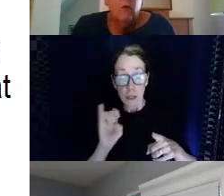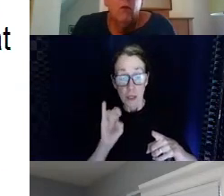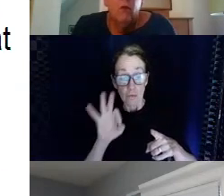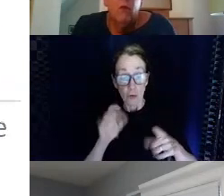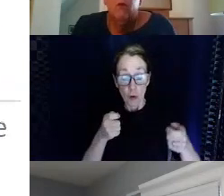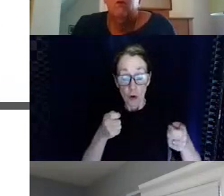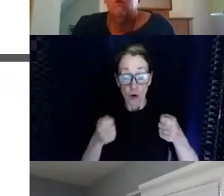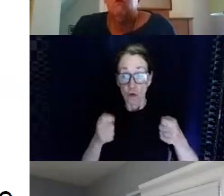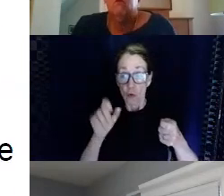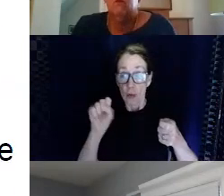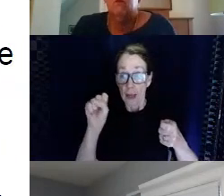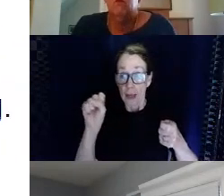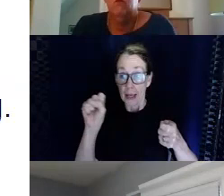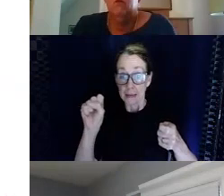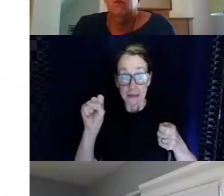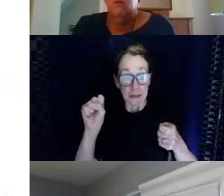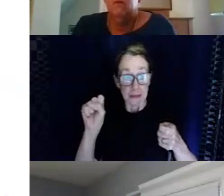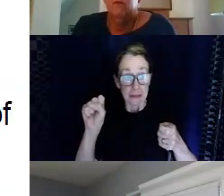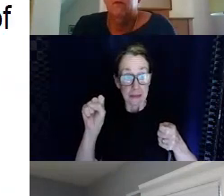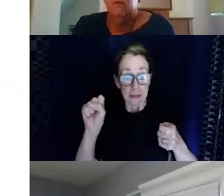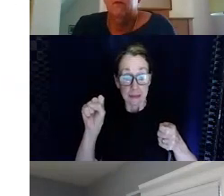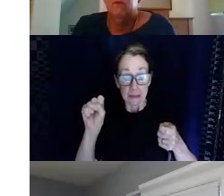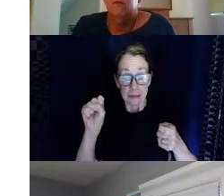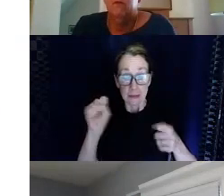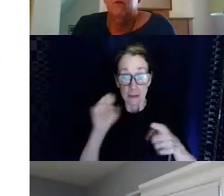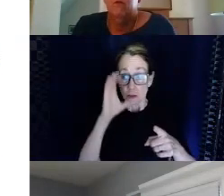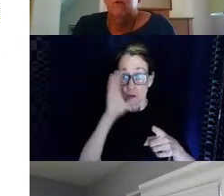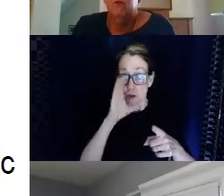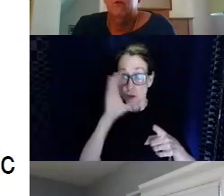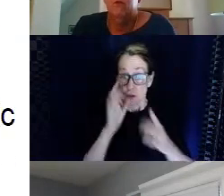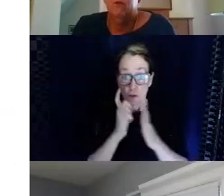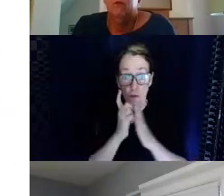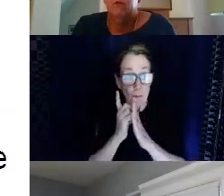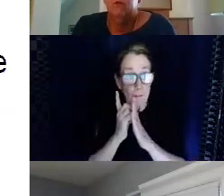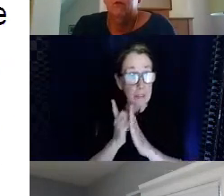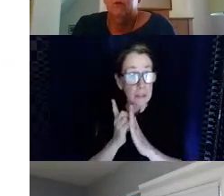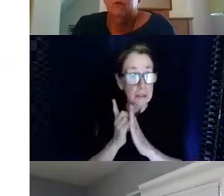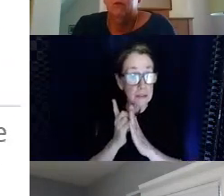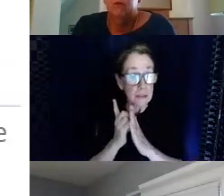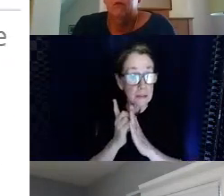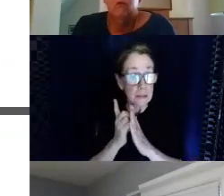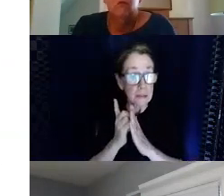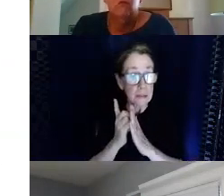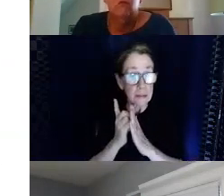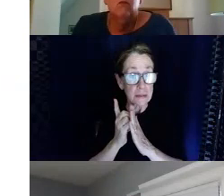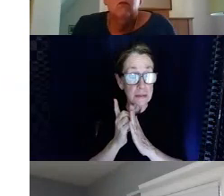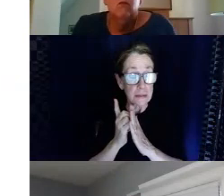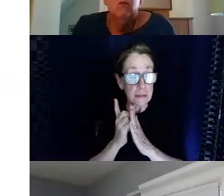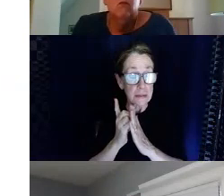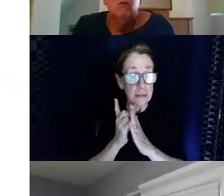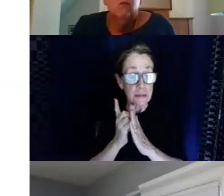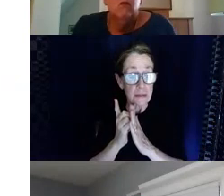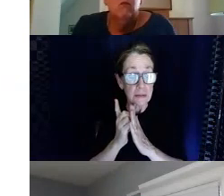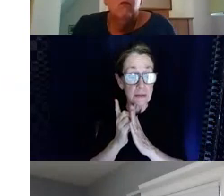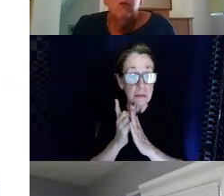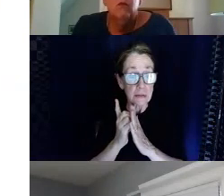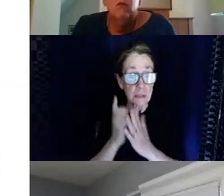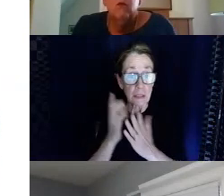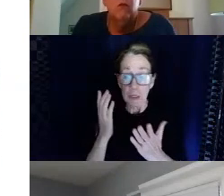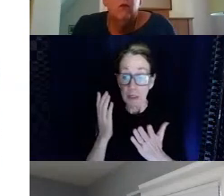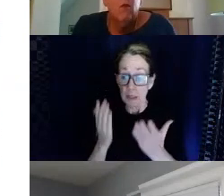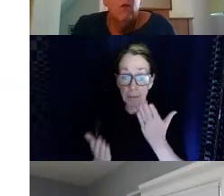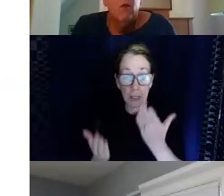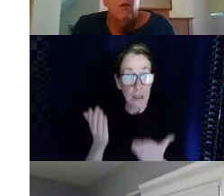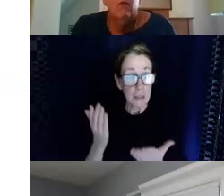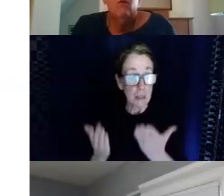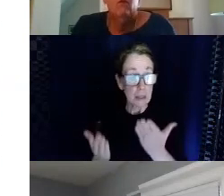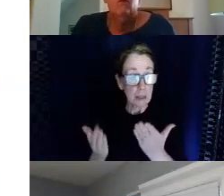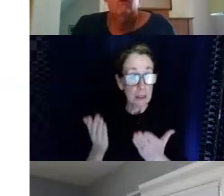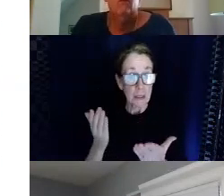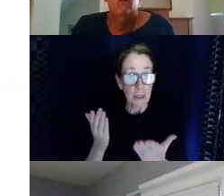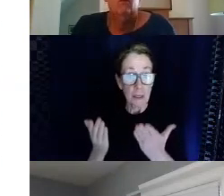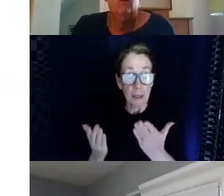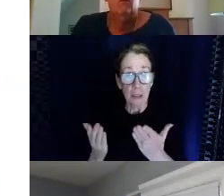OKAY. GREAT.